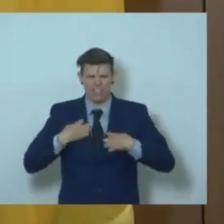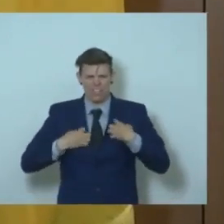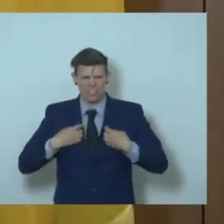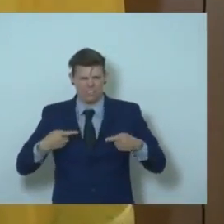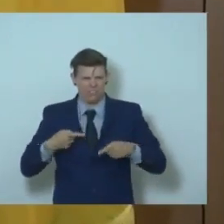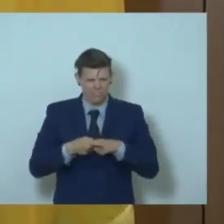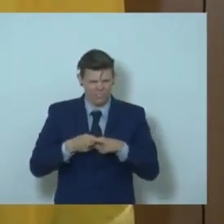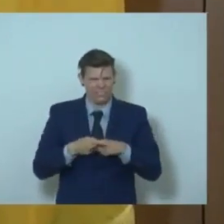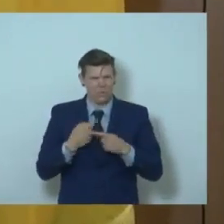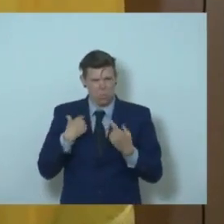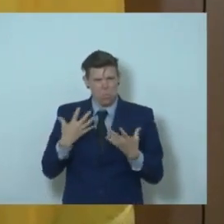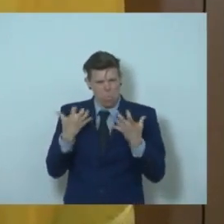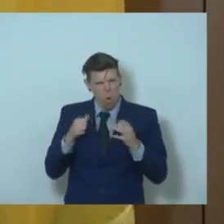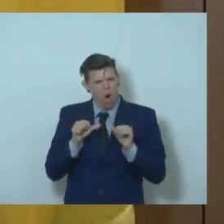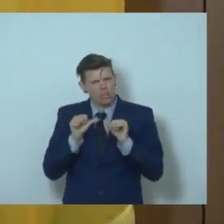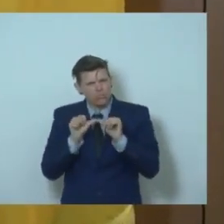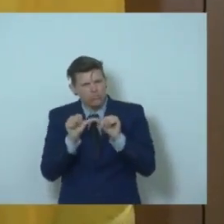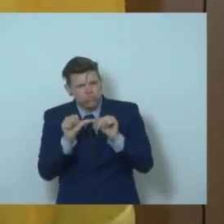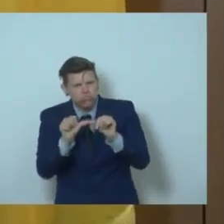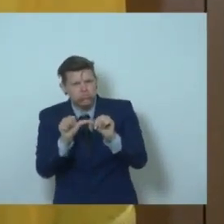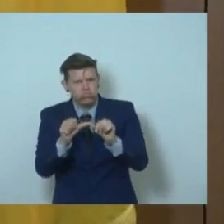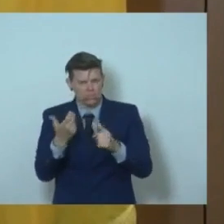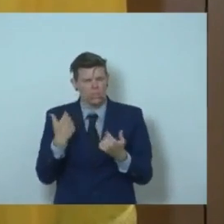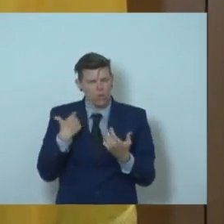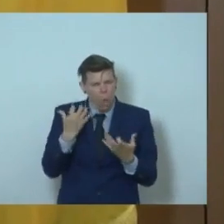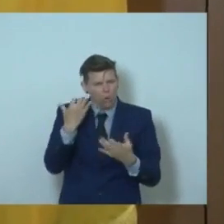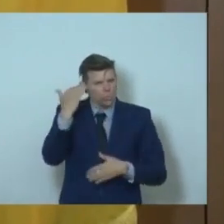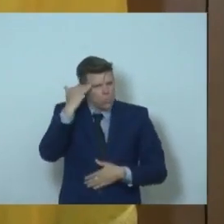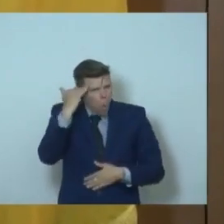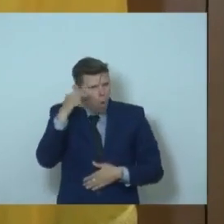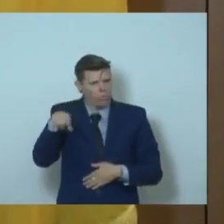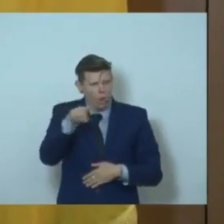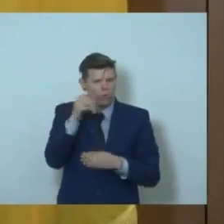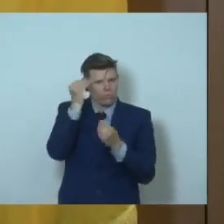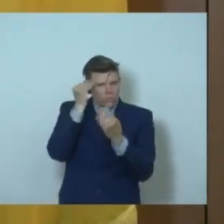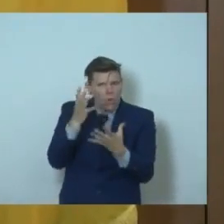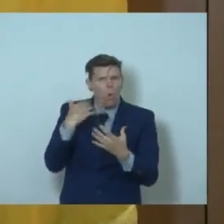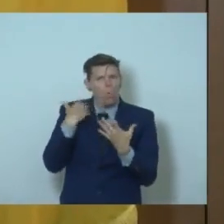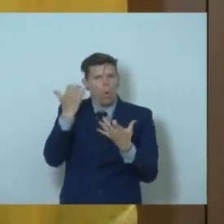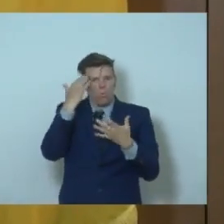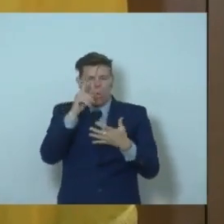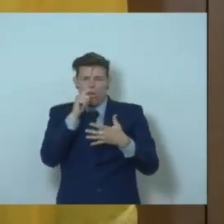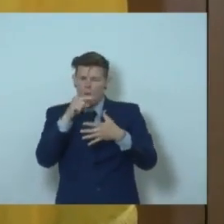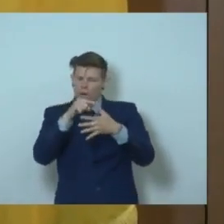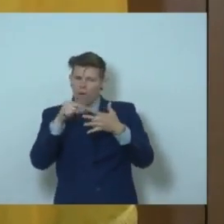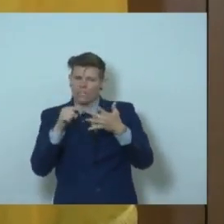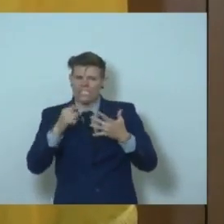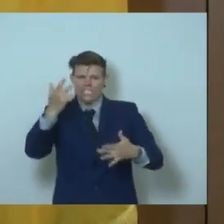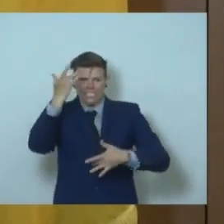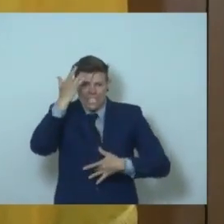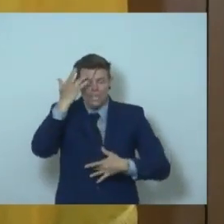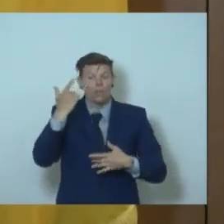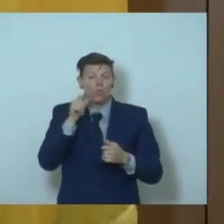I HAVE ACTUALLY SOME CONFLICTING REACTIONS. WE DO WANT TO KNOW ABOUT CHRONIC ISSUES AND CHRONIC DISEASES.